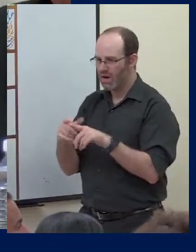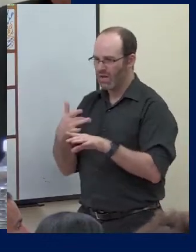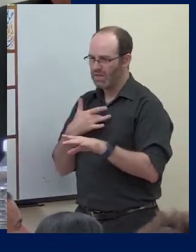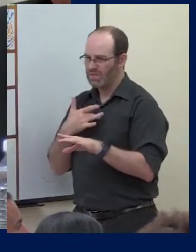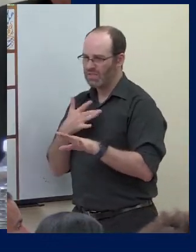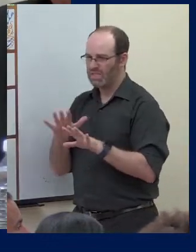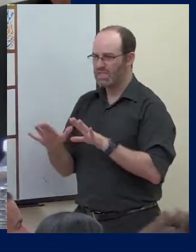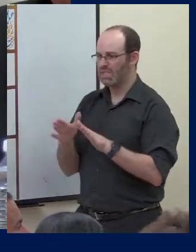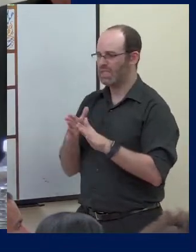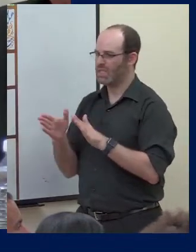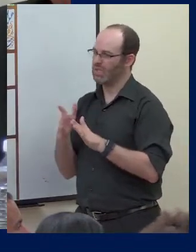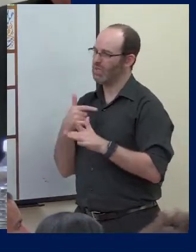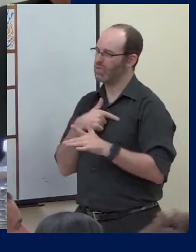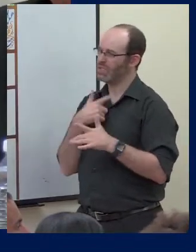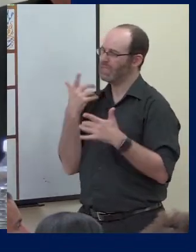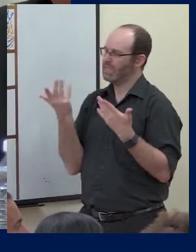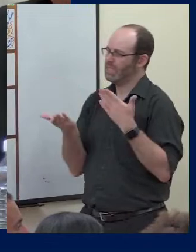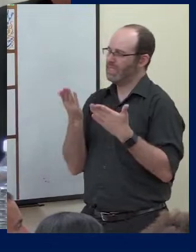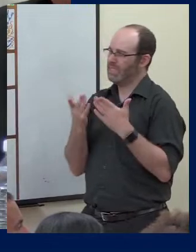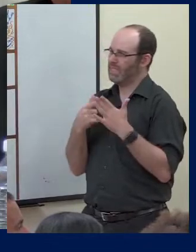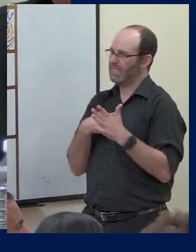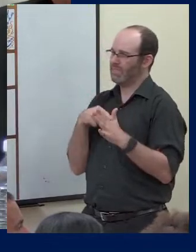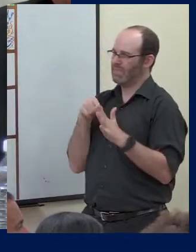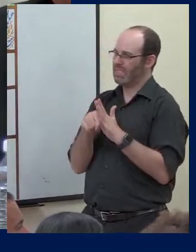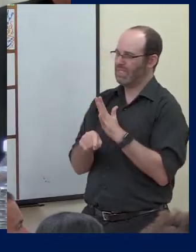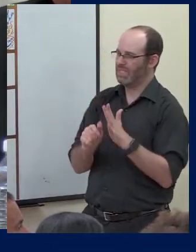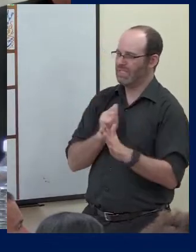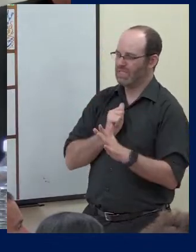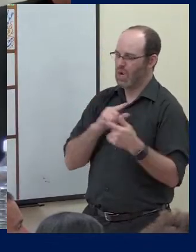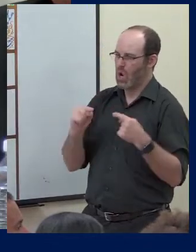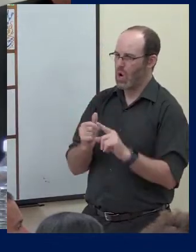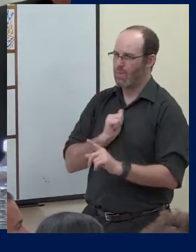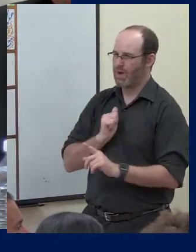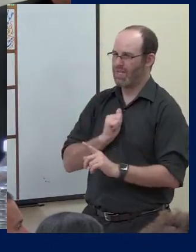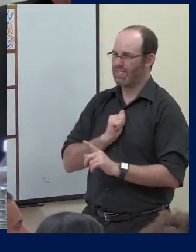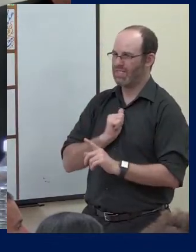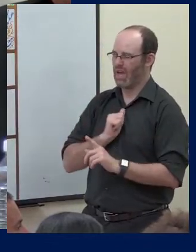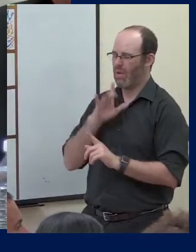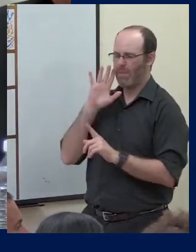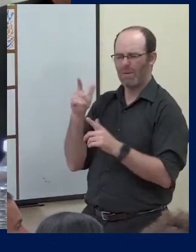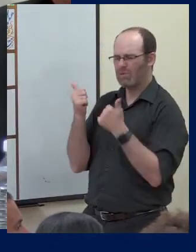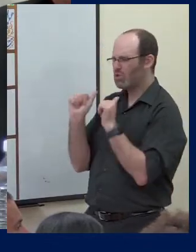go the wrong direction but I'm going to try one last time, if you make that one last effort